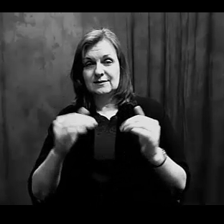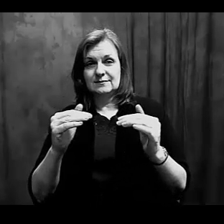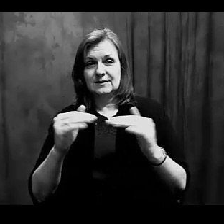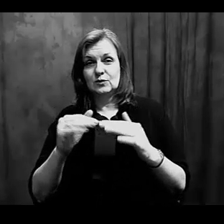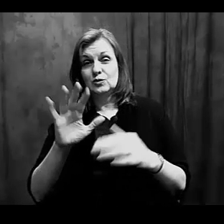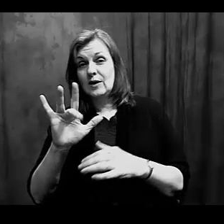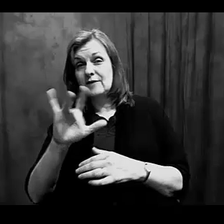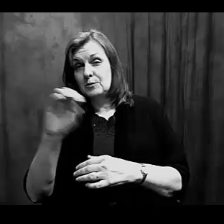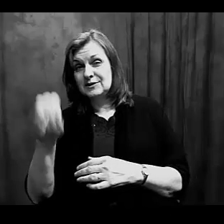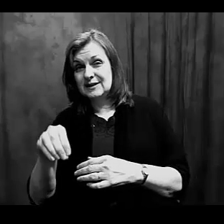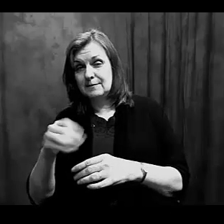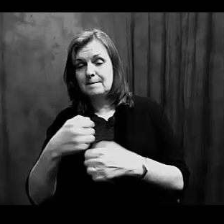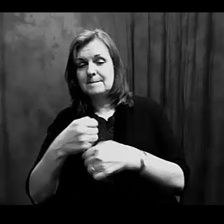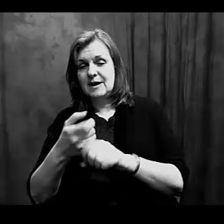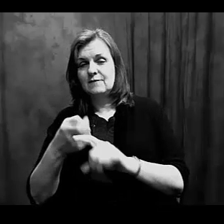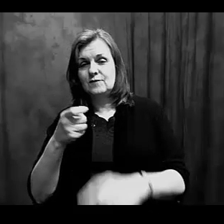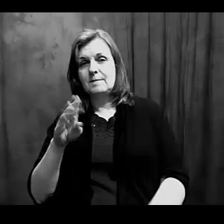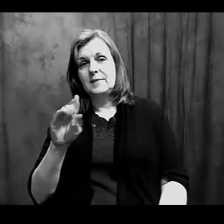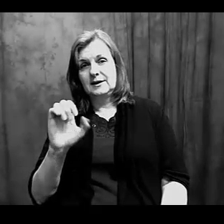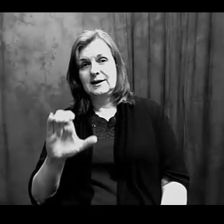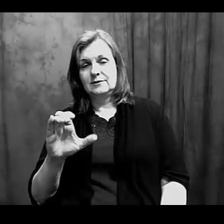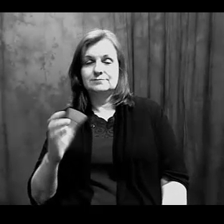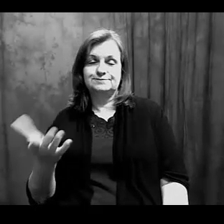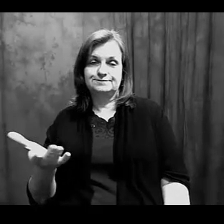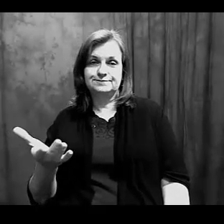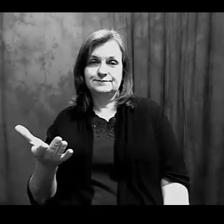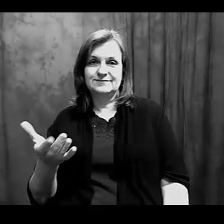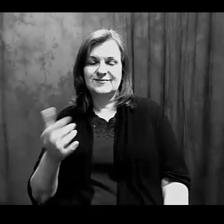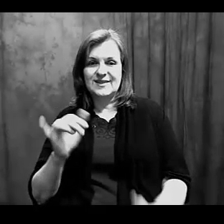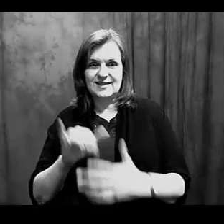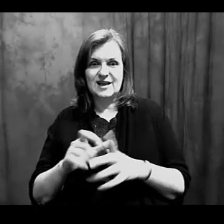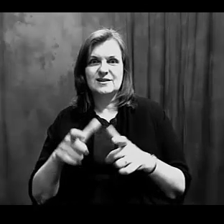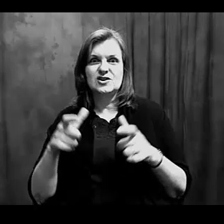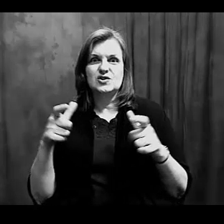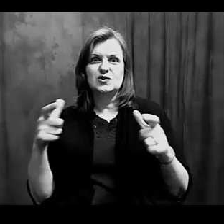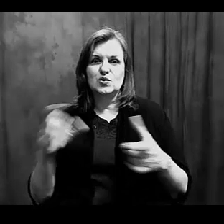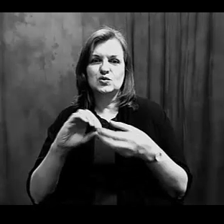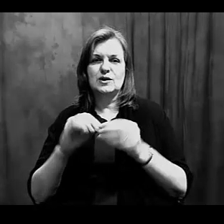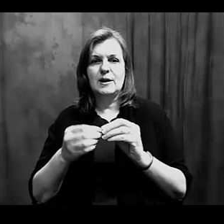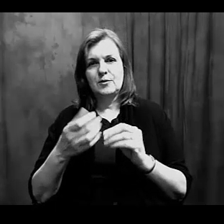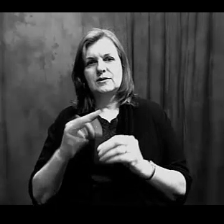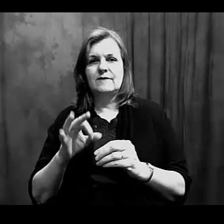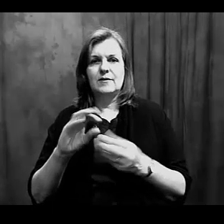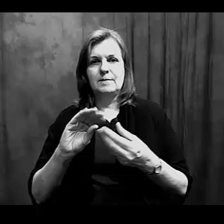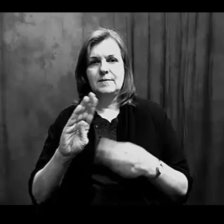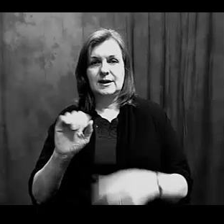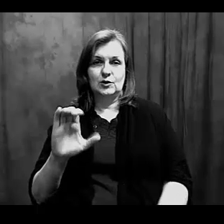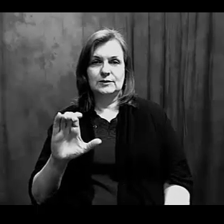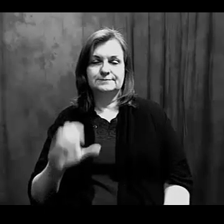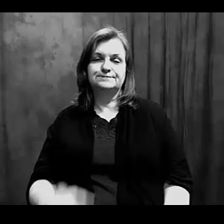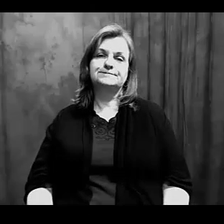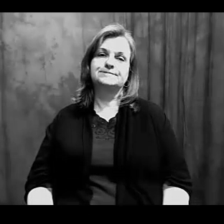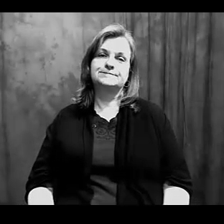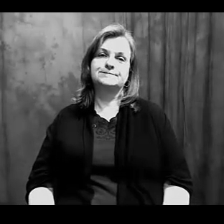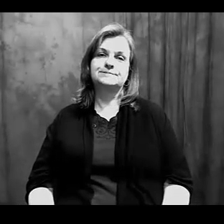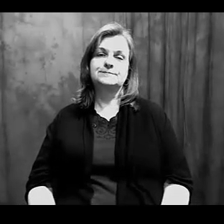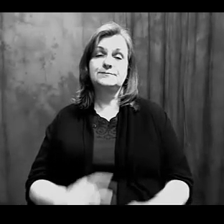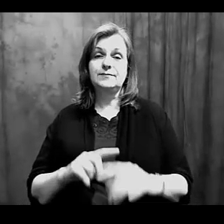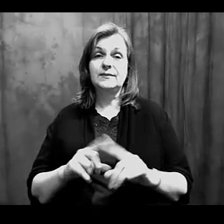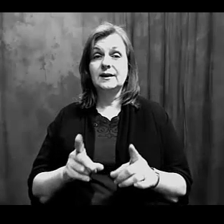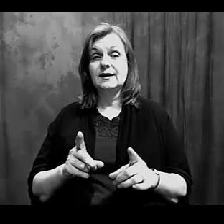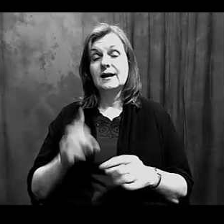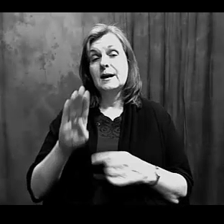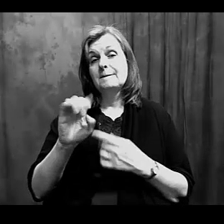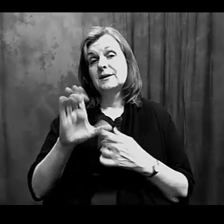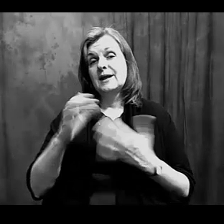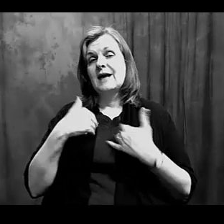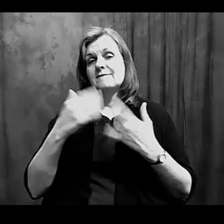feces is actually about 25% bacteria by weight so these are huge numbers of bacteria